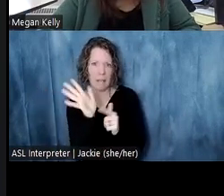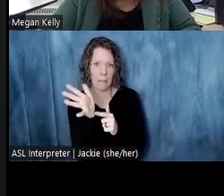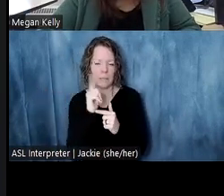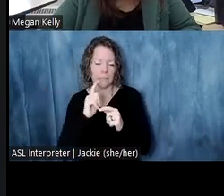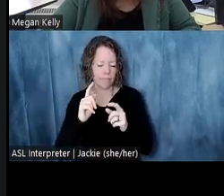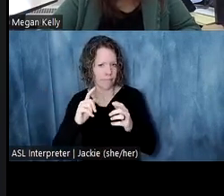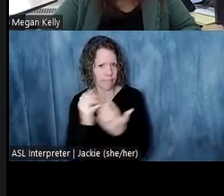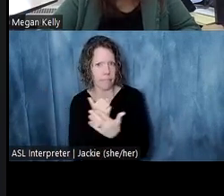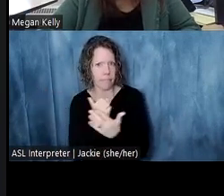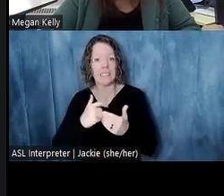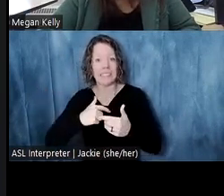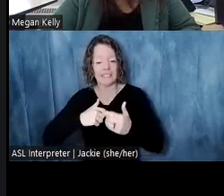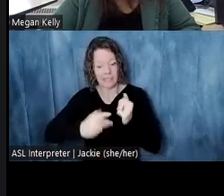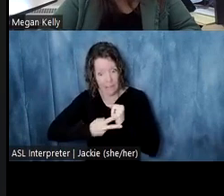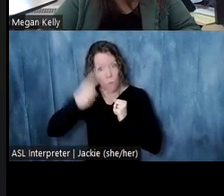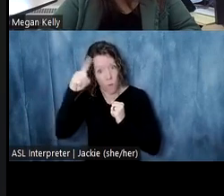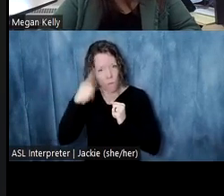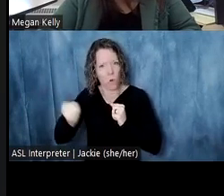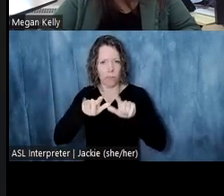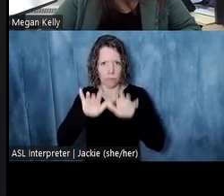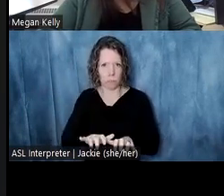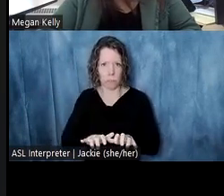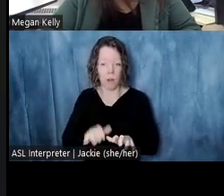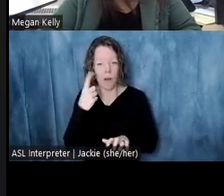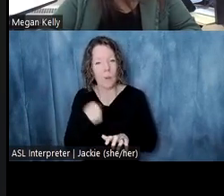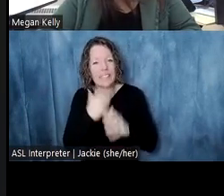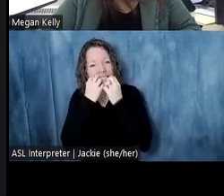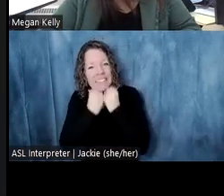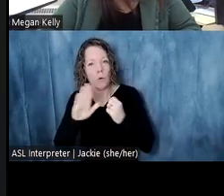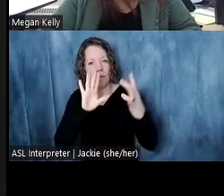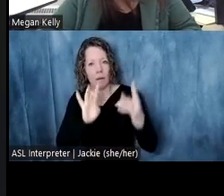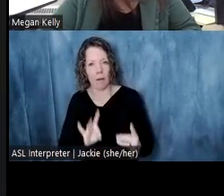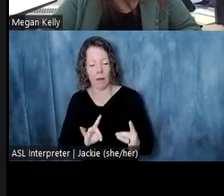of feedback we received carefully so what you say there matters and we would be very grateful if